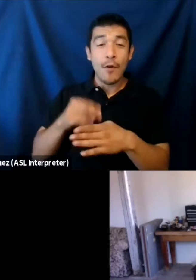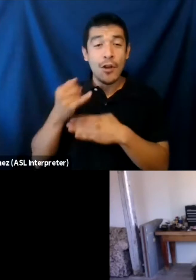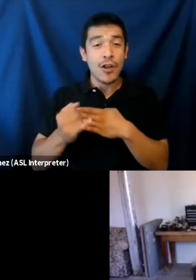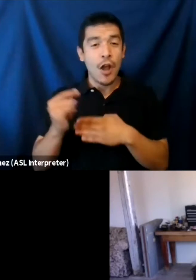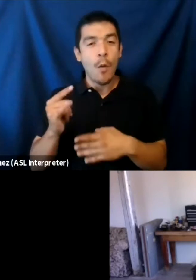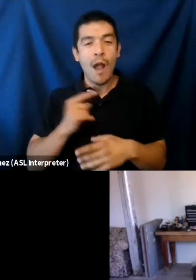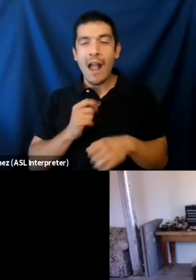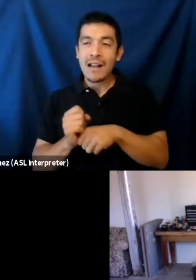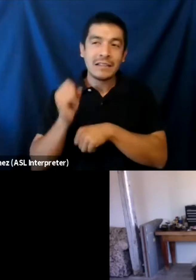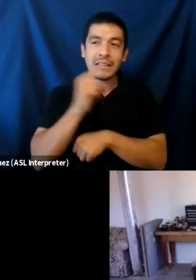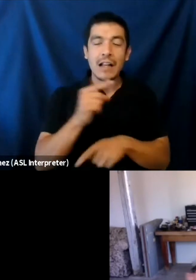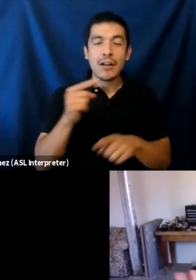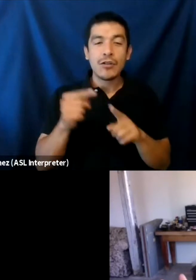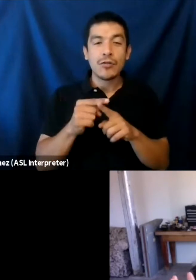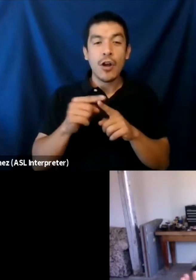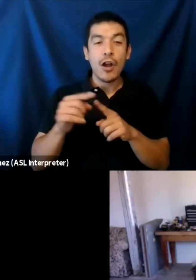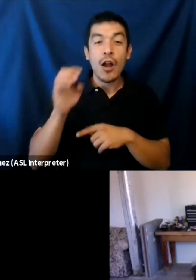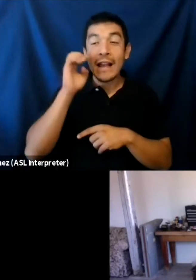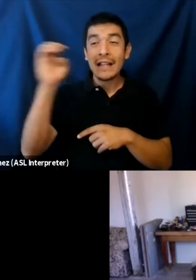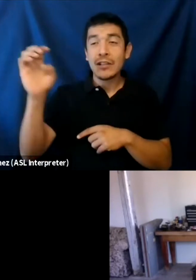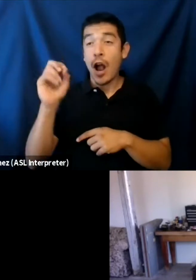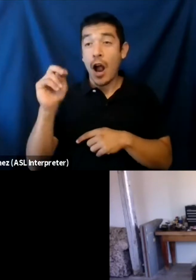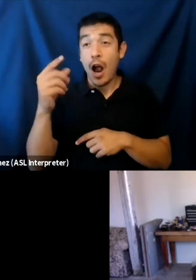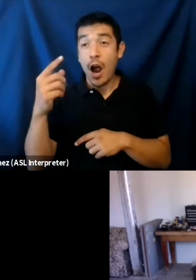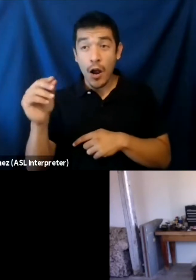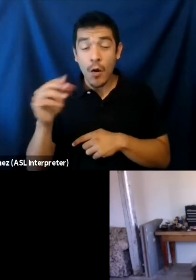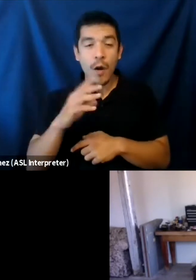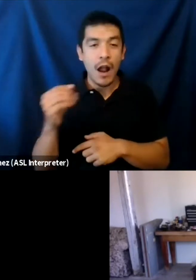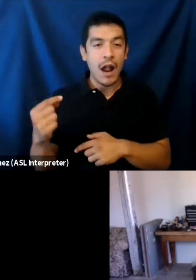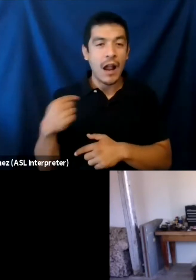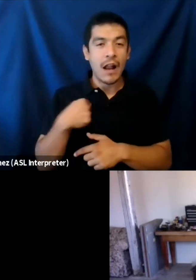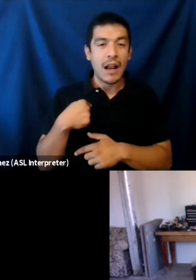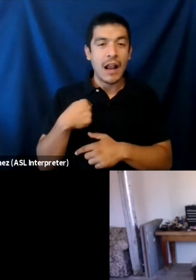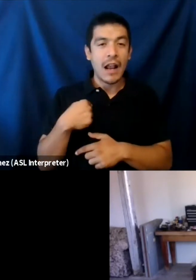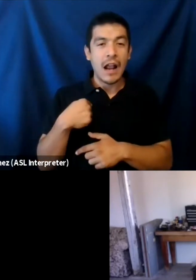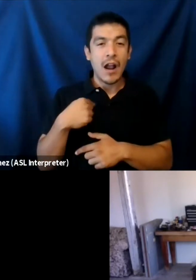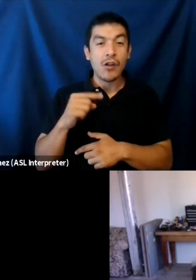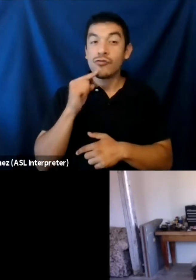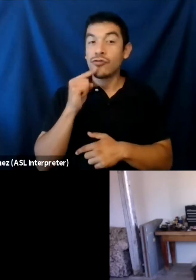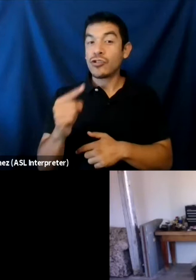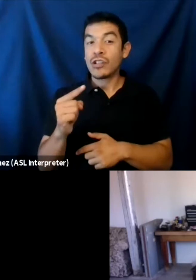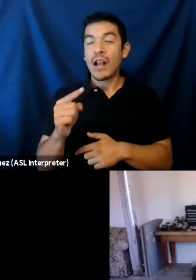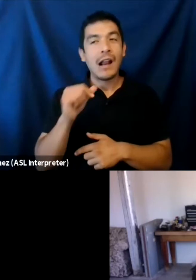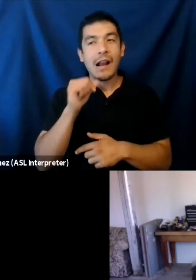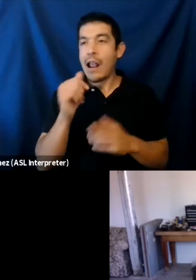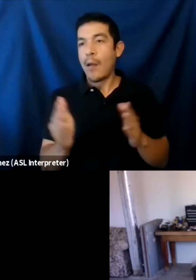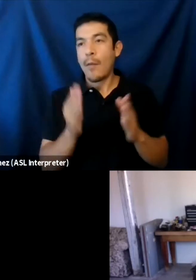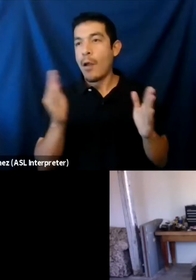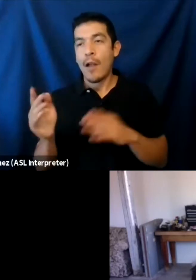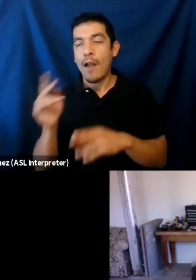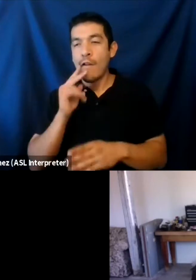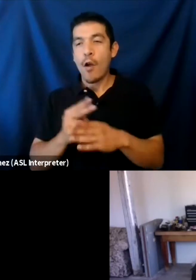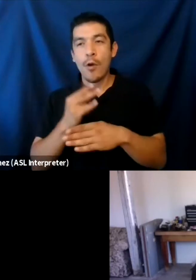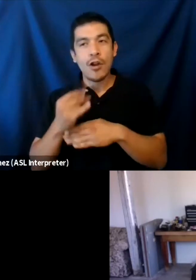to the Eastern Congo and I was like, totally unprepared for a project like that.